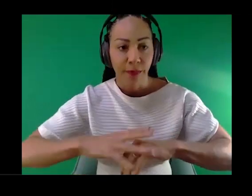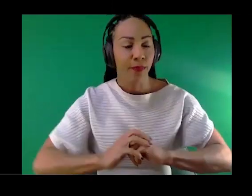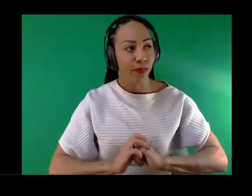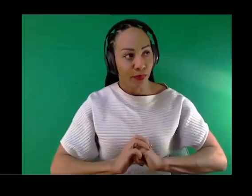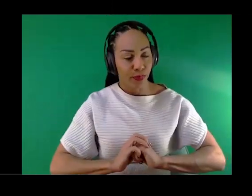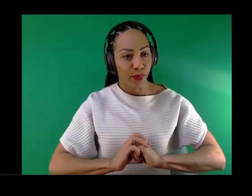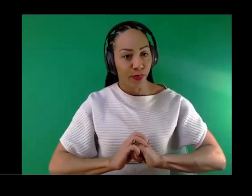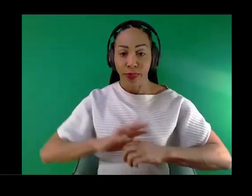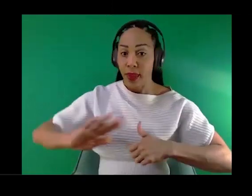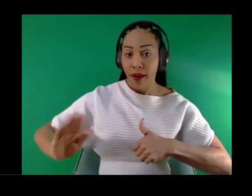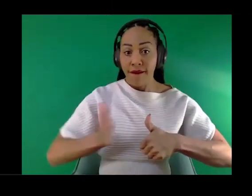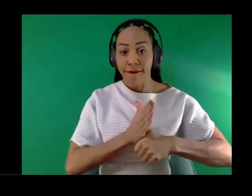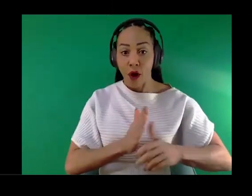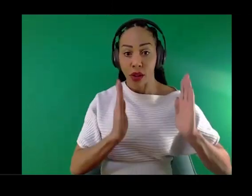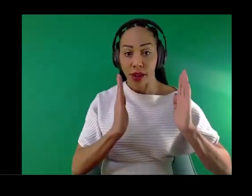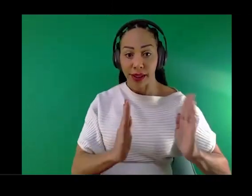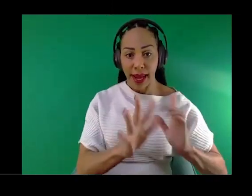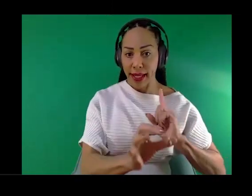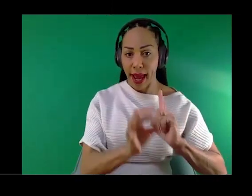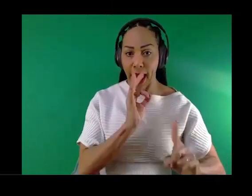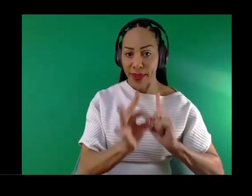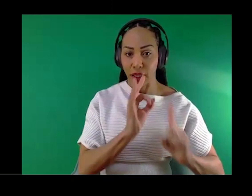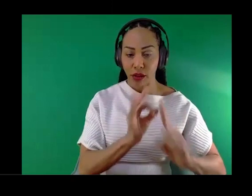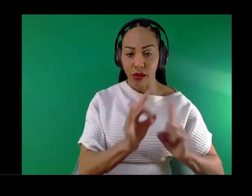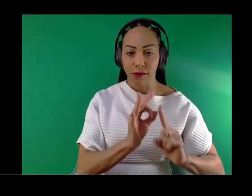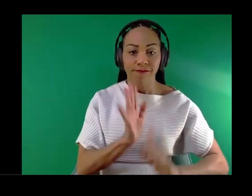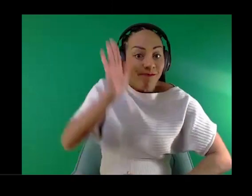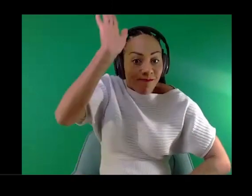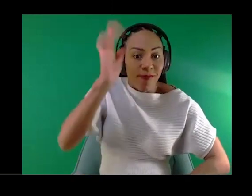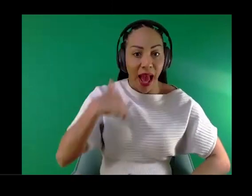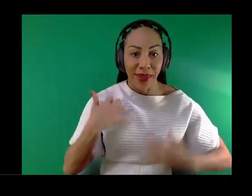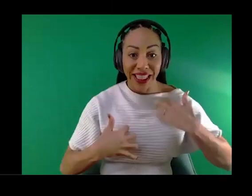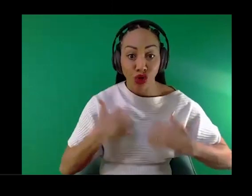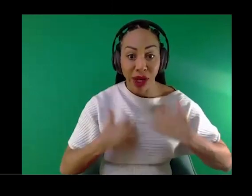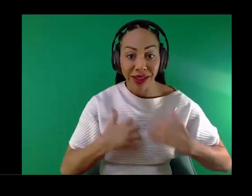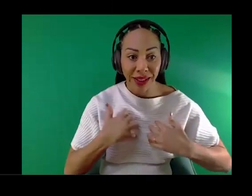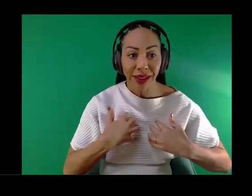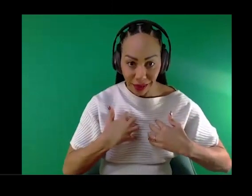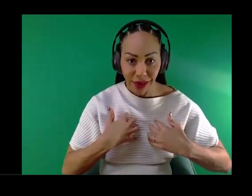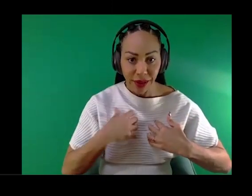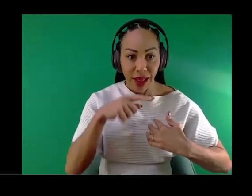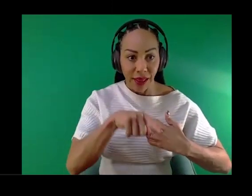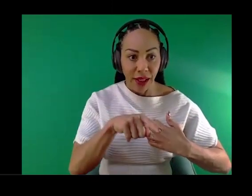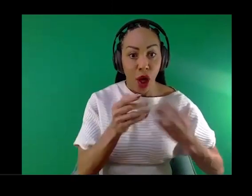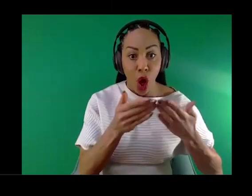stage one applications which is an expression of interest and that those applications are open now